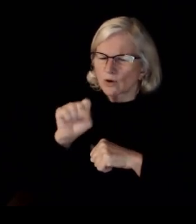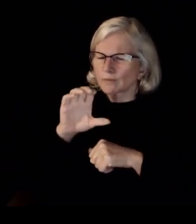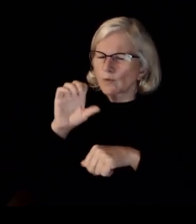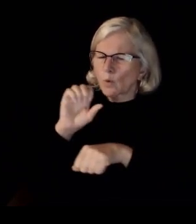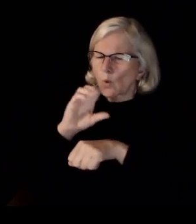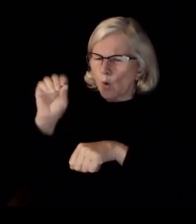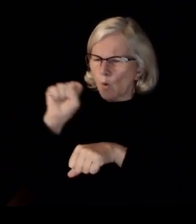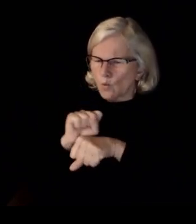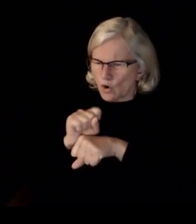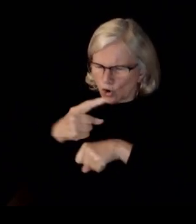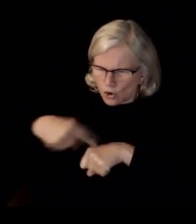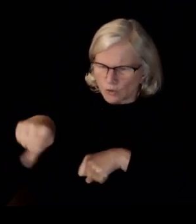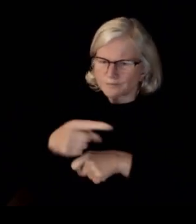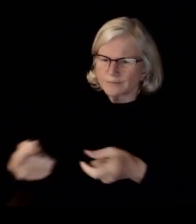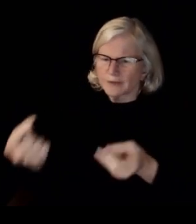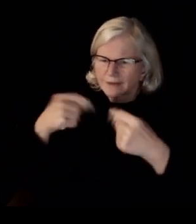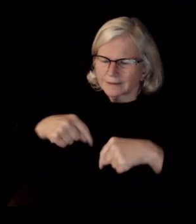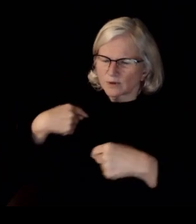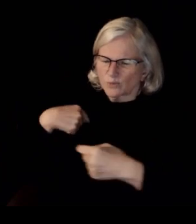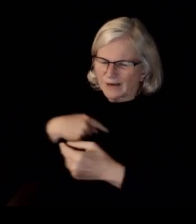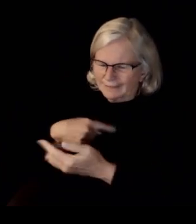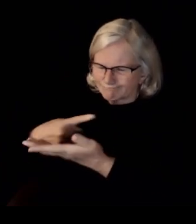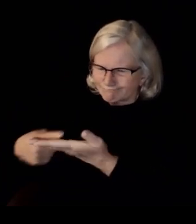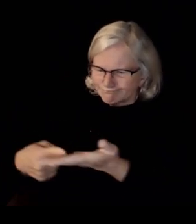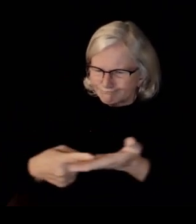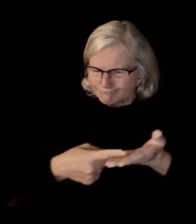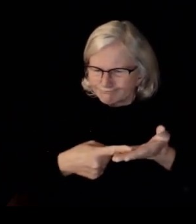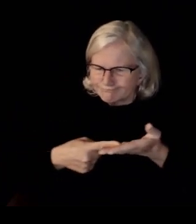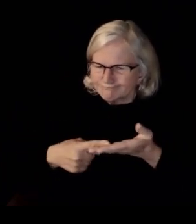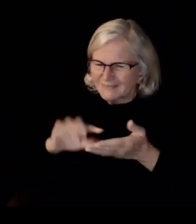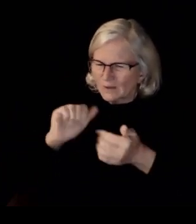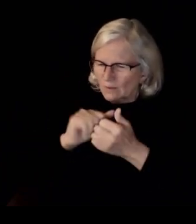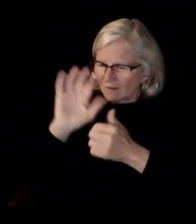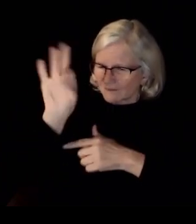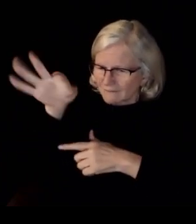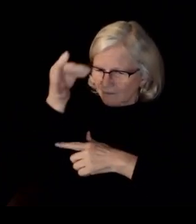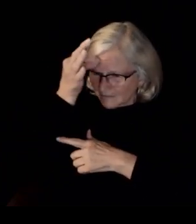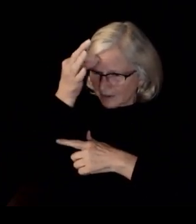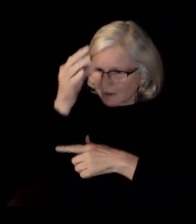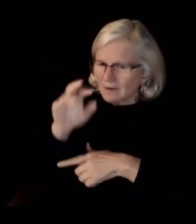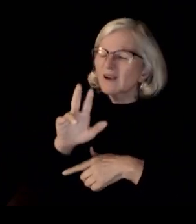with federal COVID response. Officials including Dr. Burks about the status of the pandemic